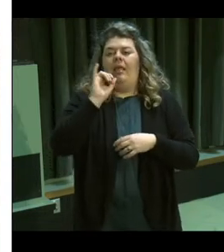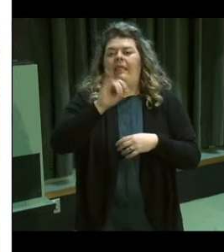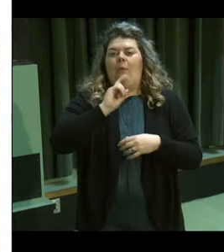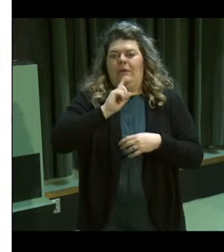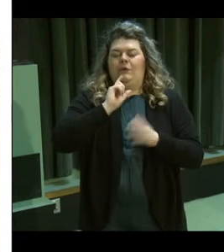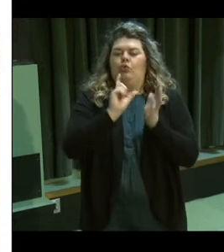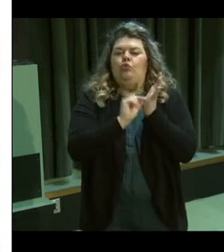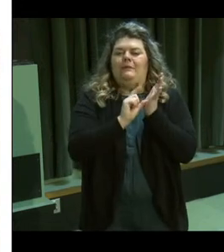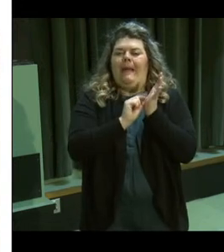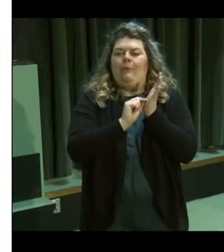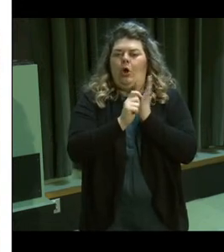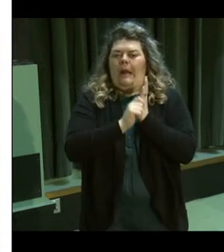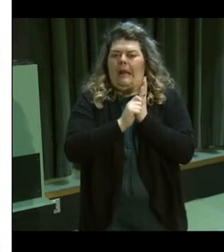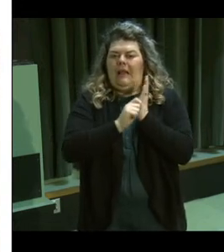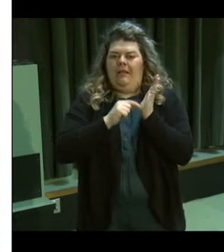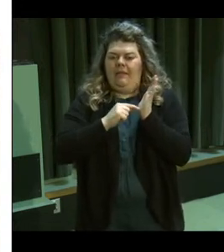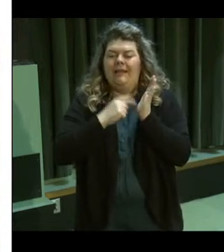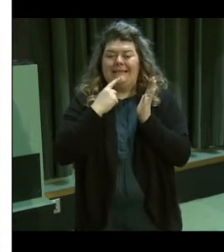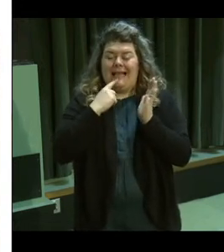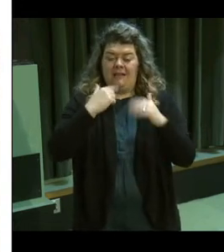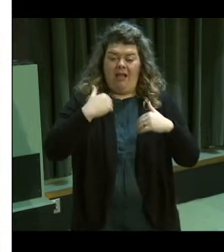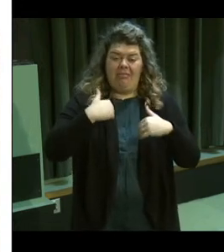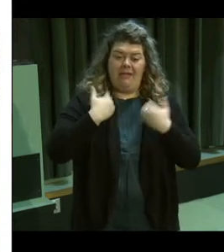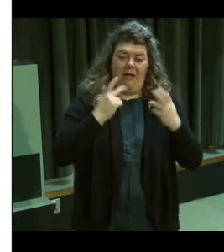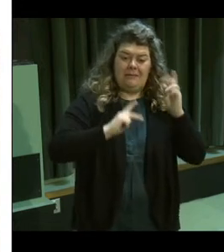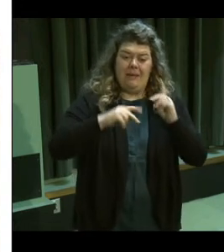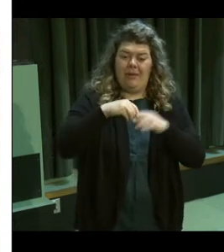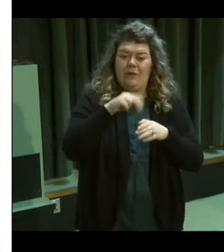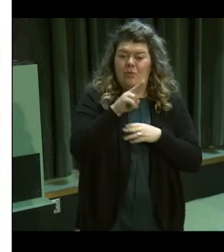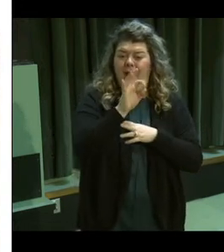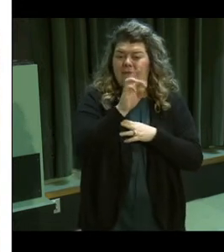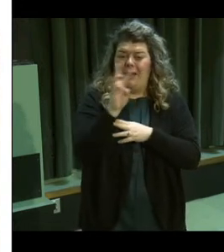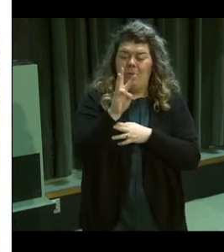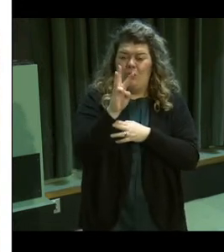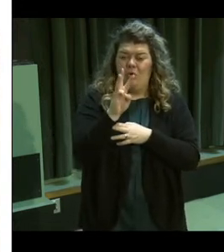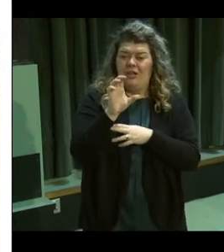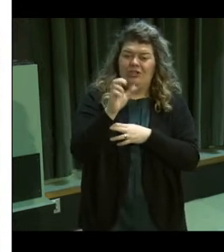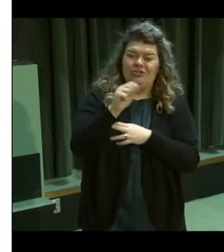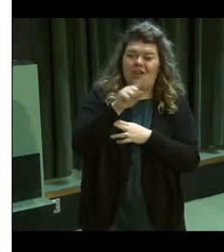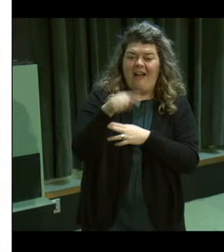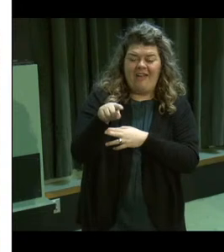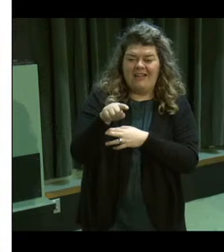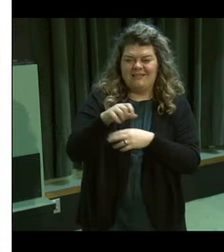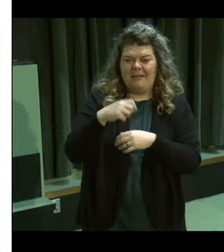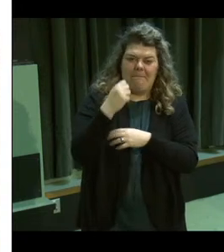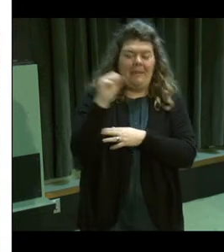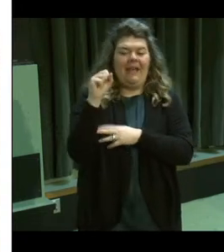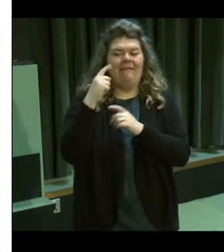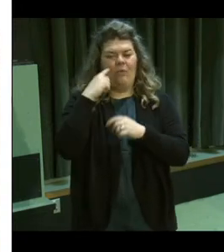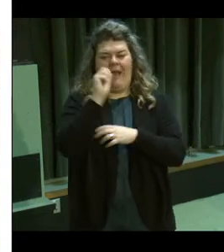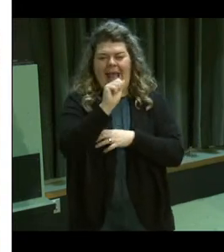it was a newspaper clipping. It